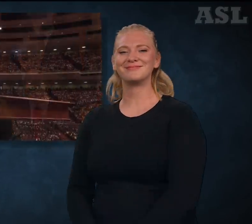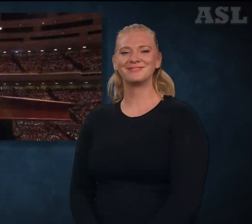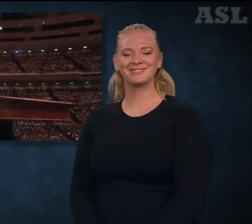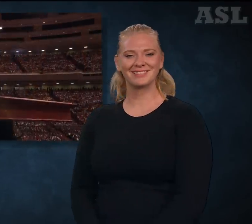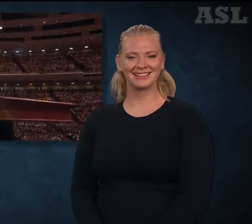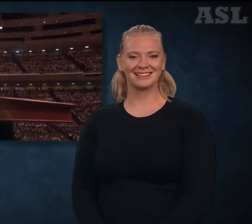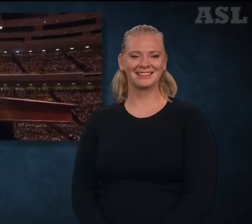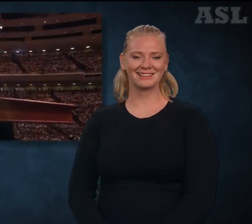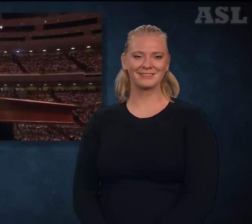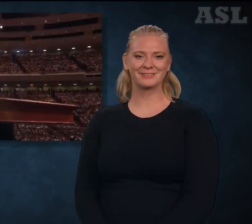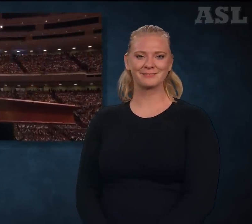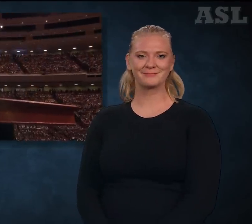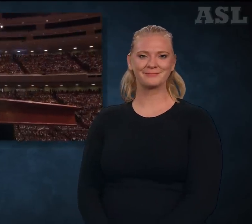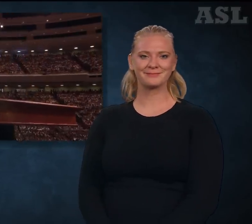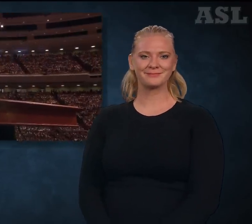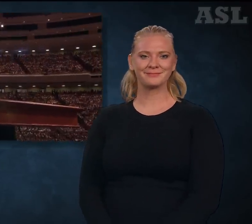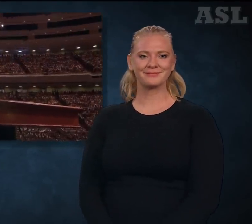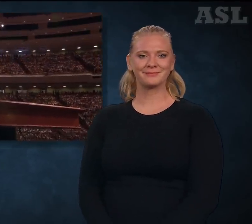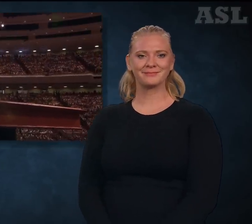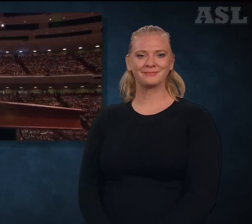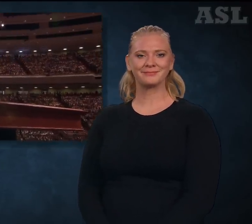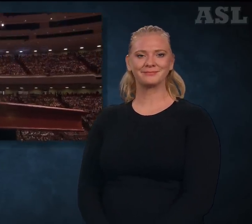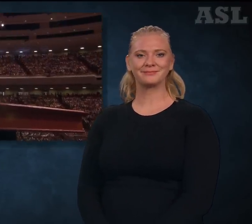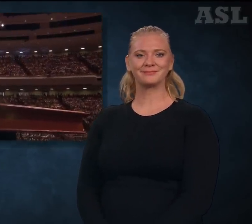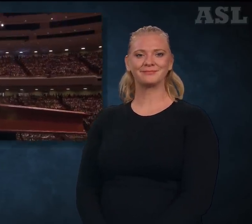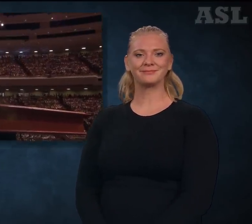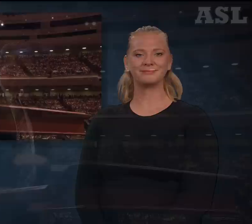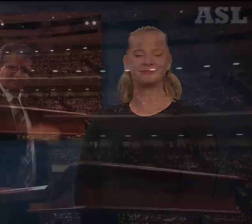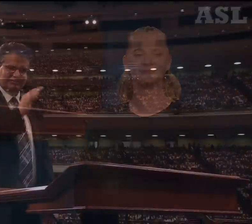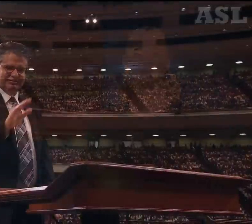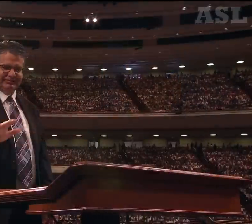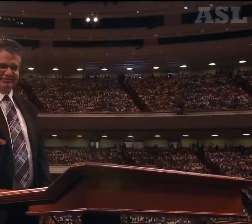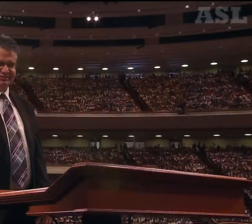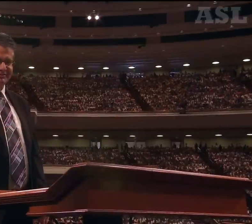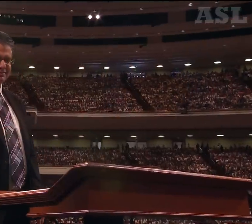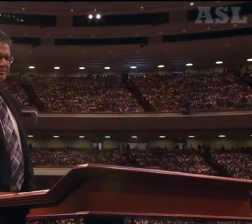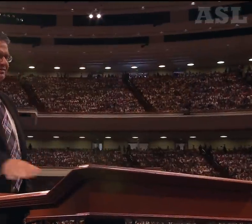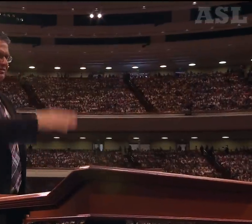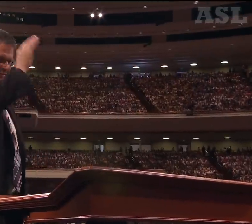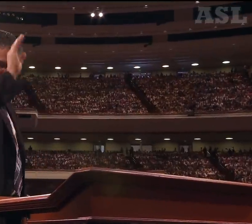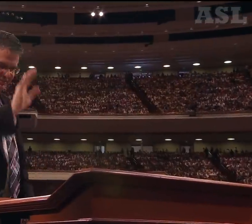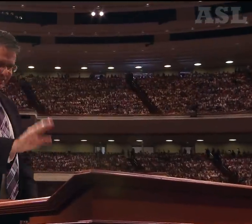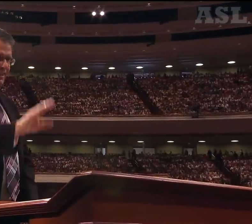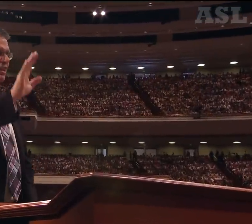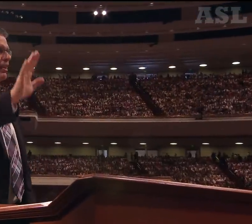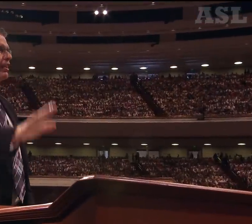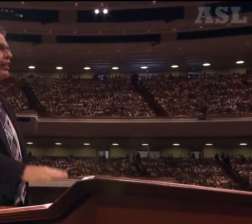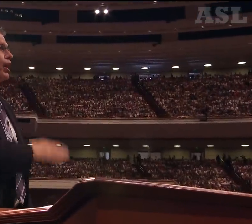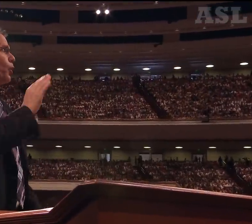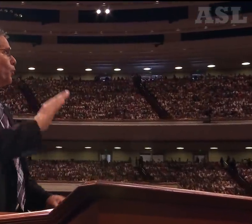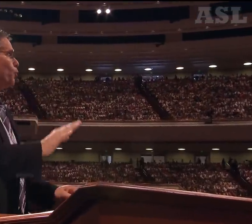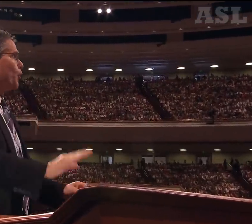AND LOVE TO OBEY THY COMMAND.